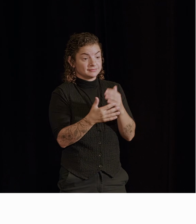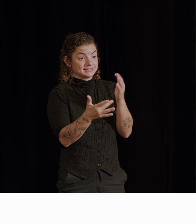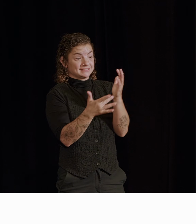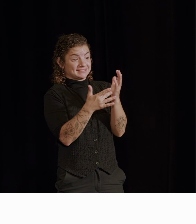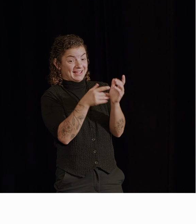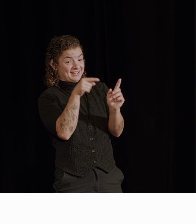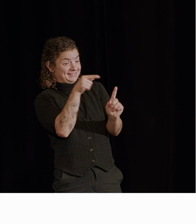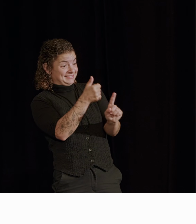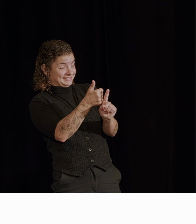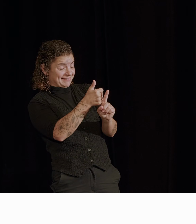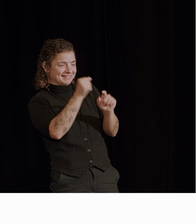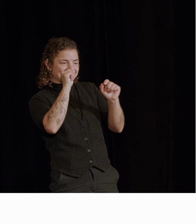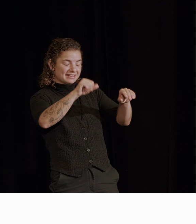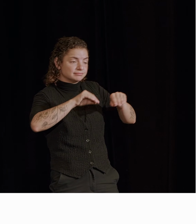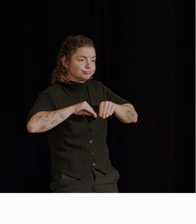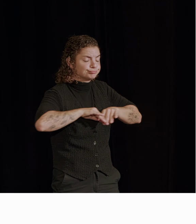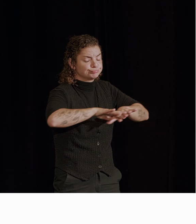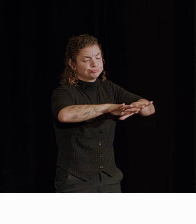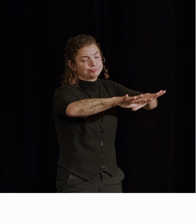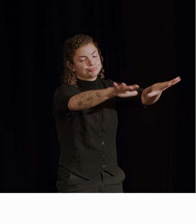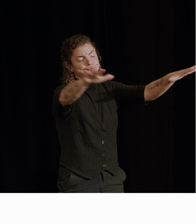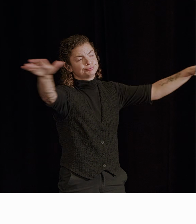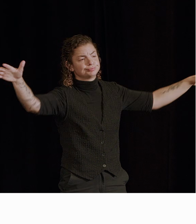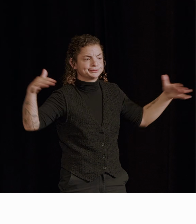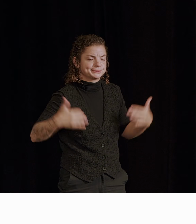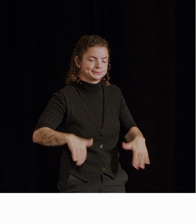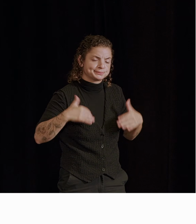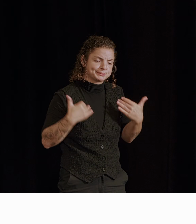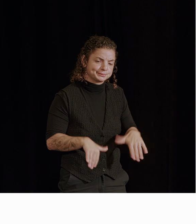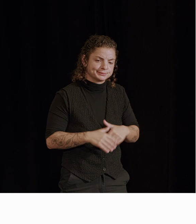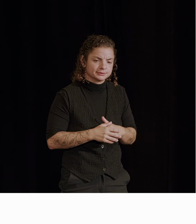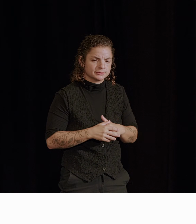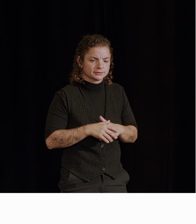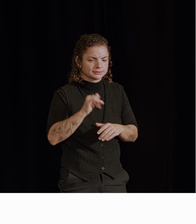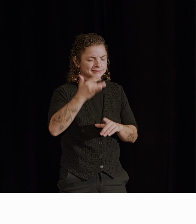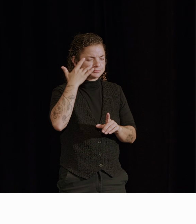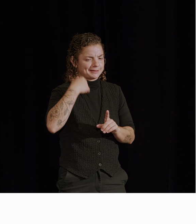Why do I think that this is unique compared to the last few decades?